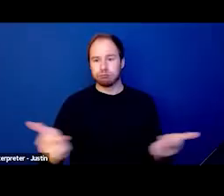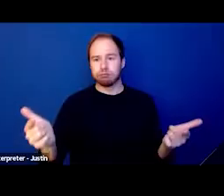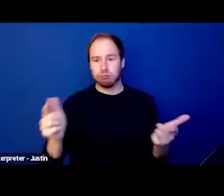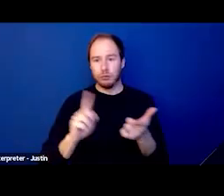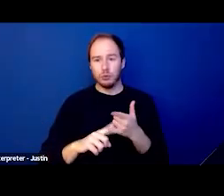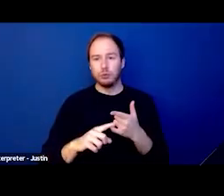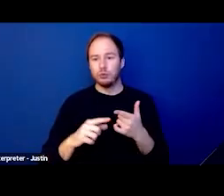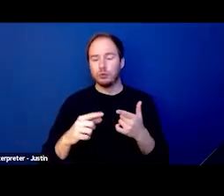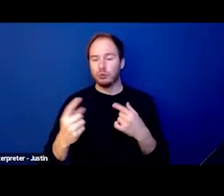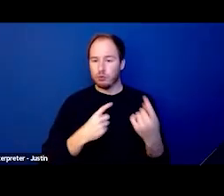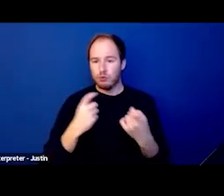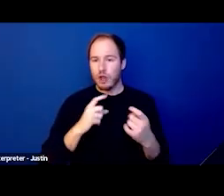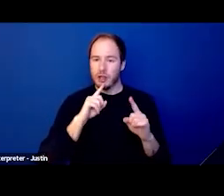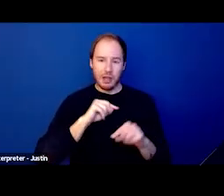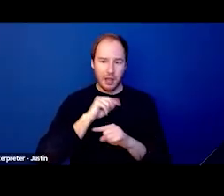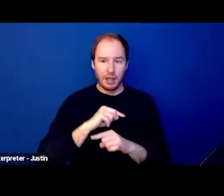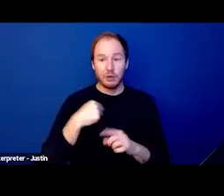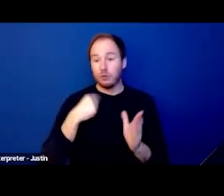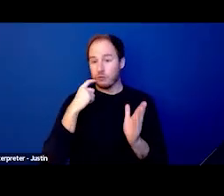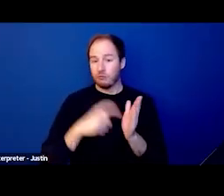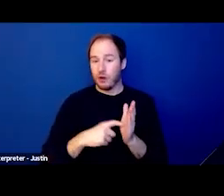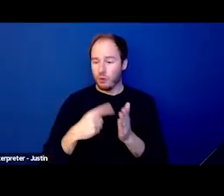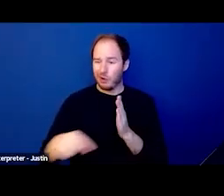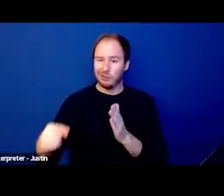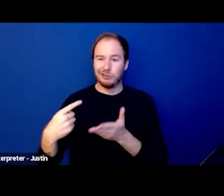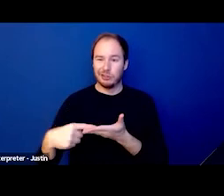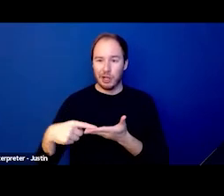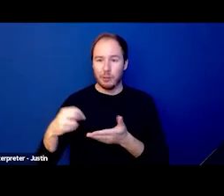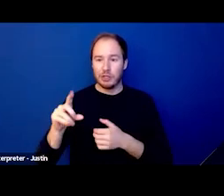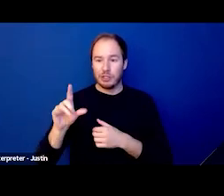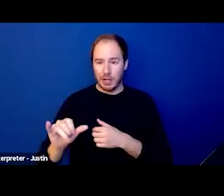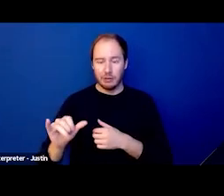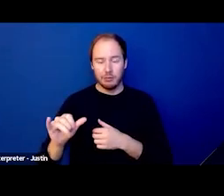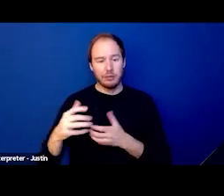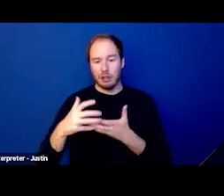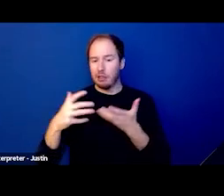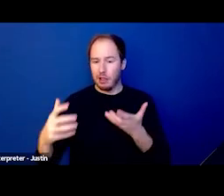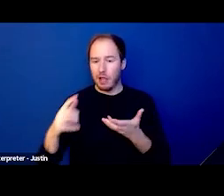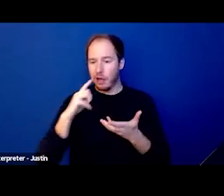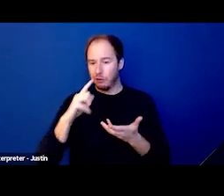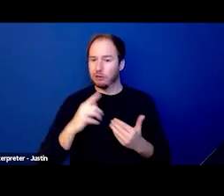but just really wanted to recognize that so much of what you've talked about, Shelby, has really resonated with the people